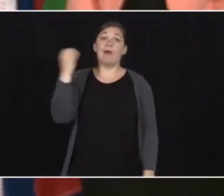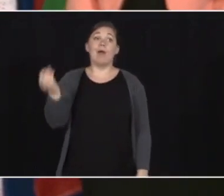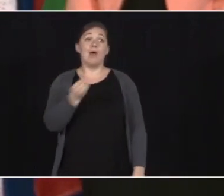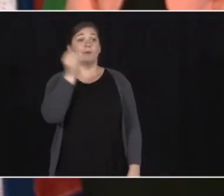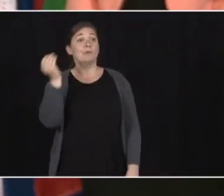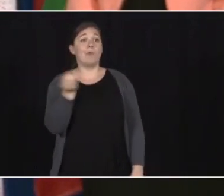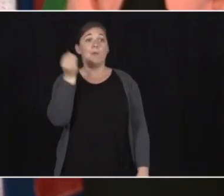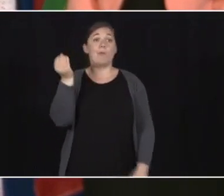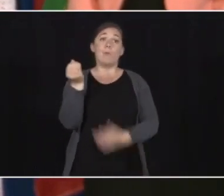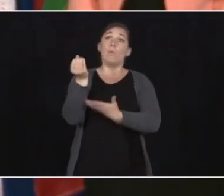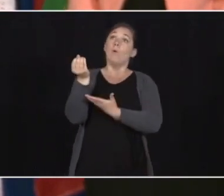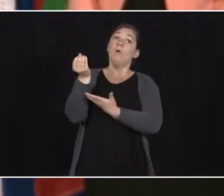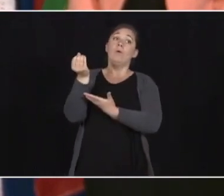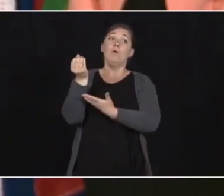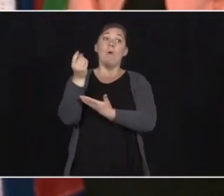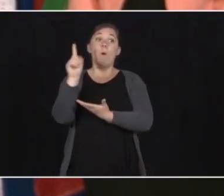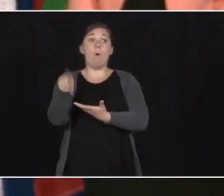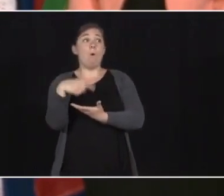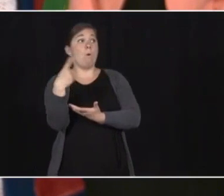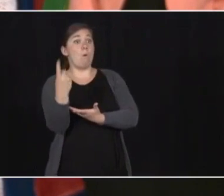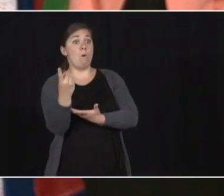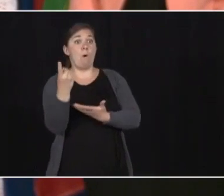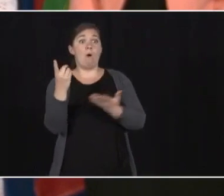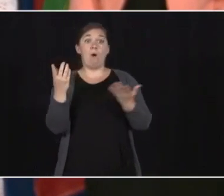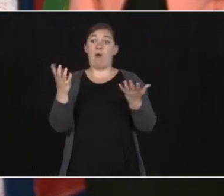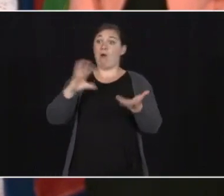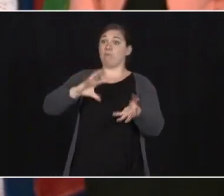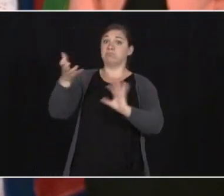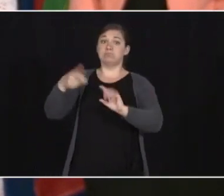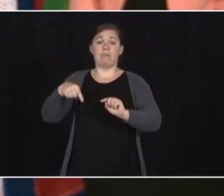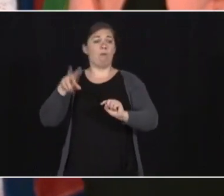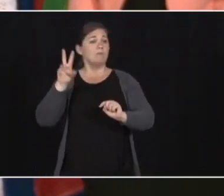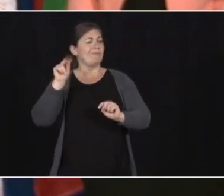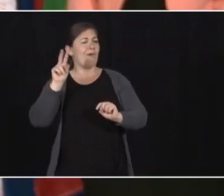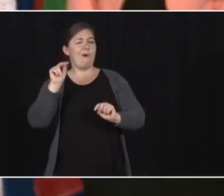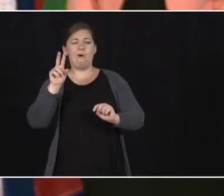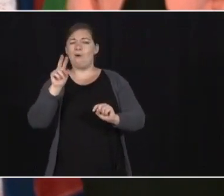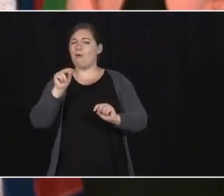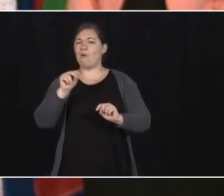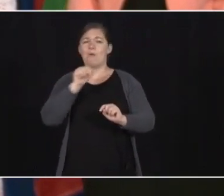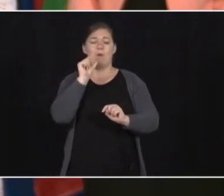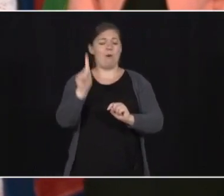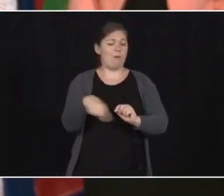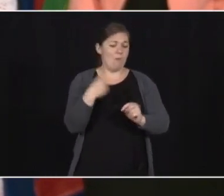that has crisis in long-term care. As a come to the top and other provinces?